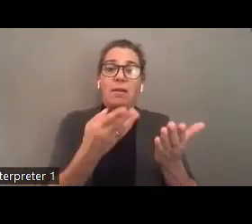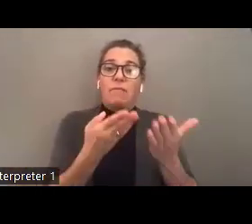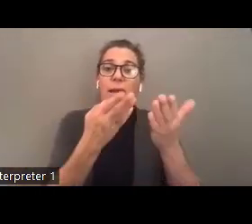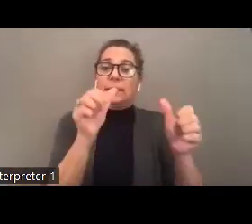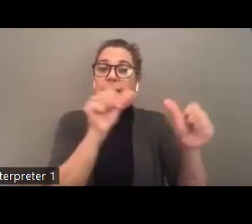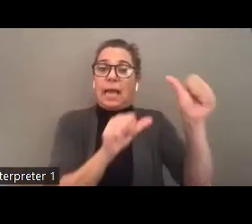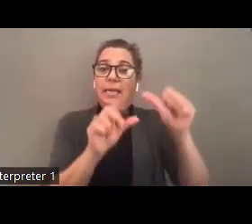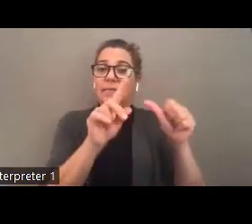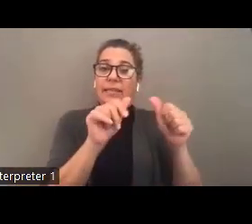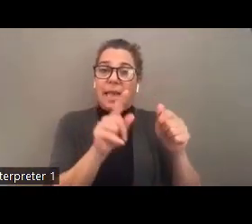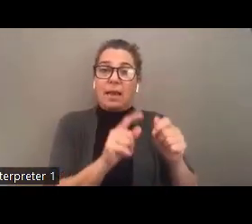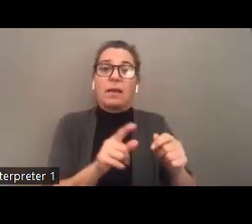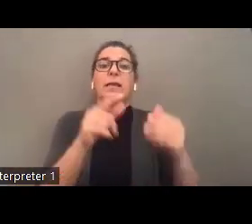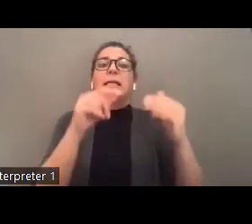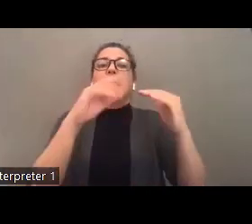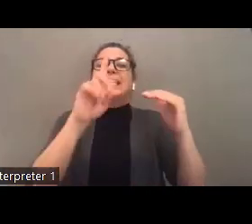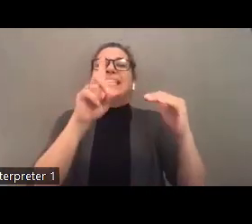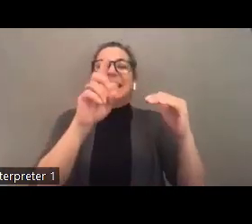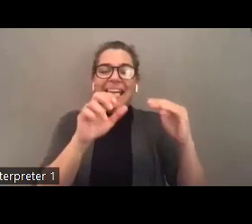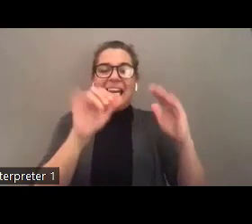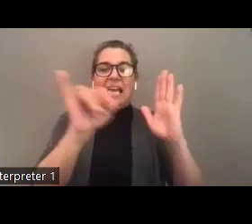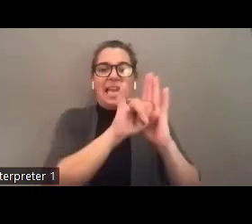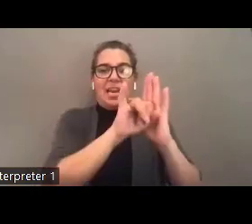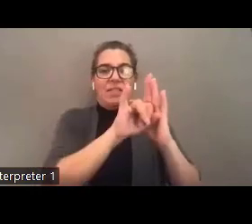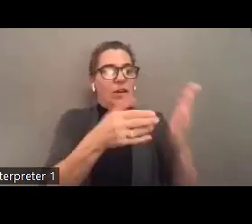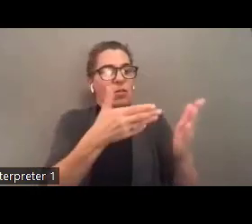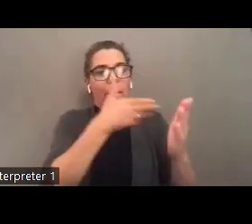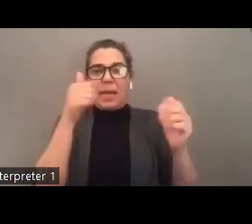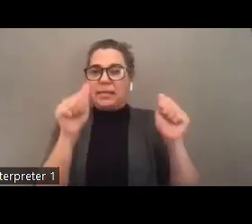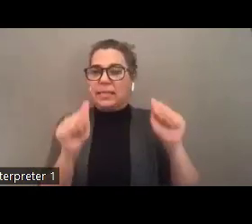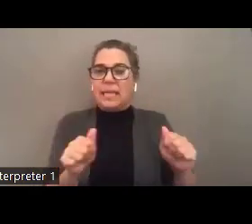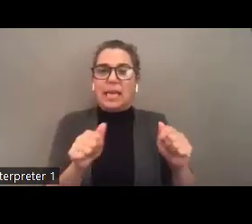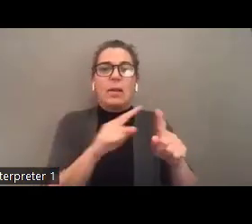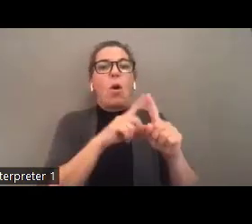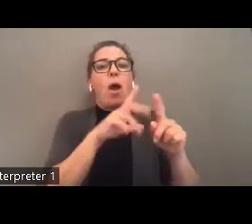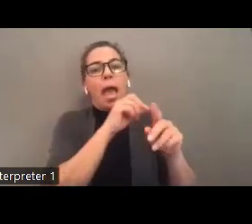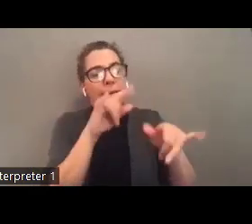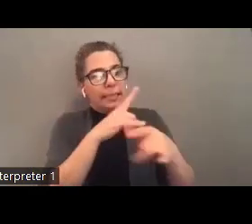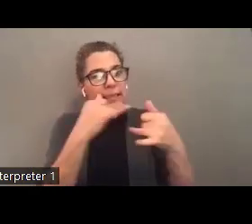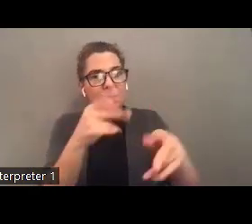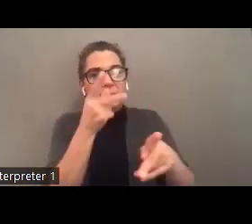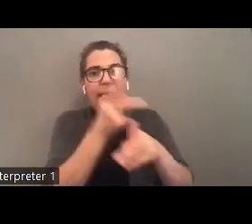be de-identified to the greatest extent that maintains sufficient scientific utility and data